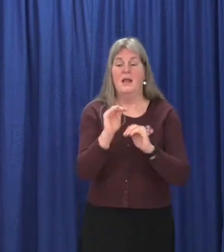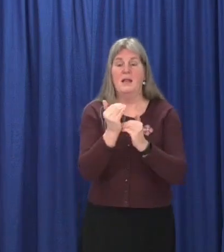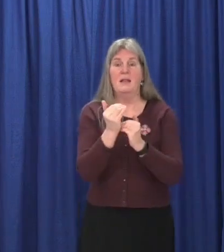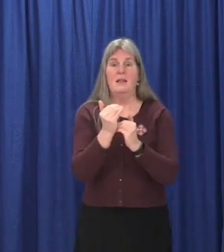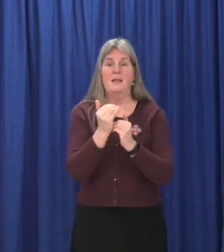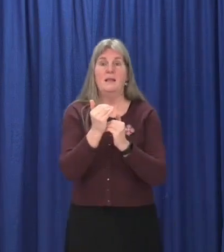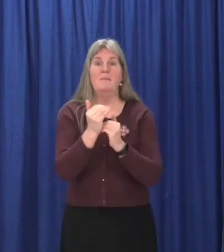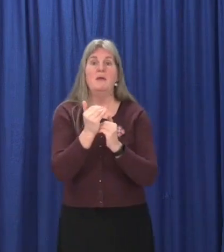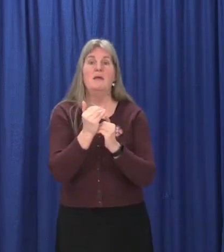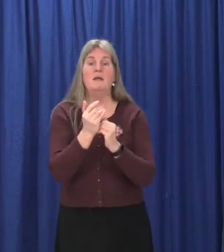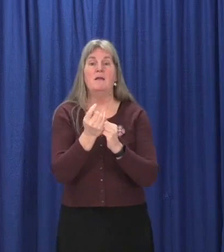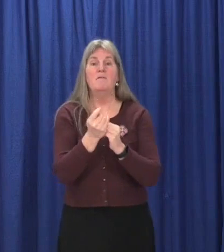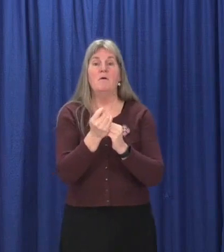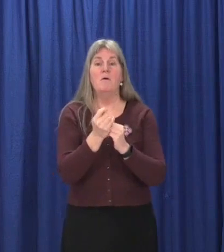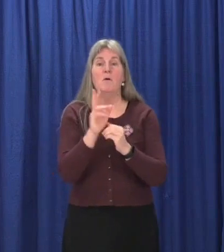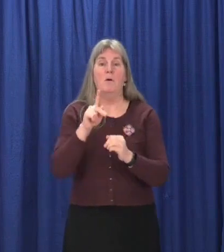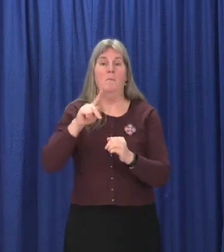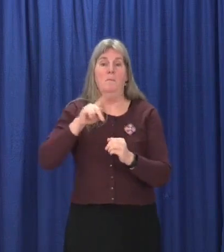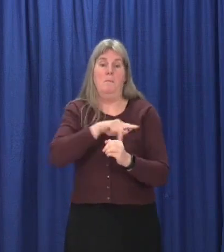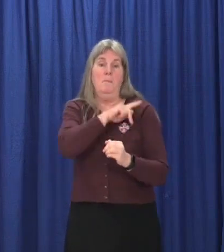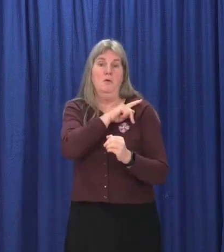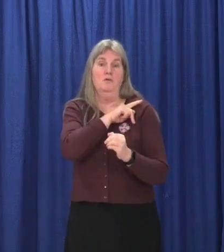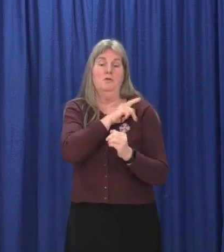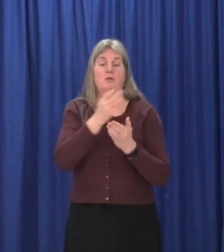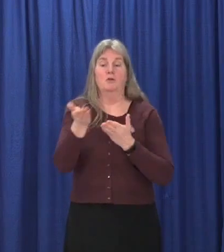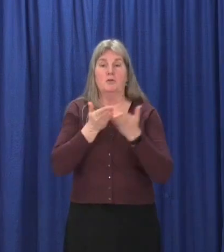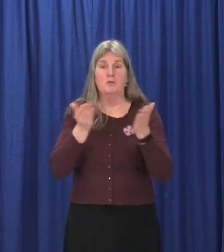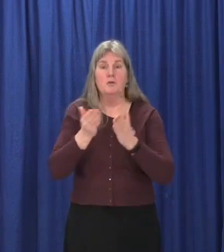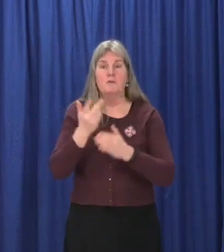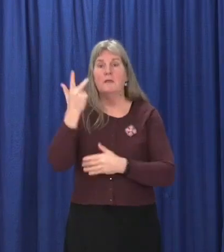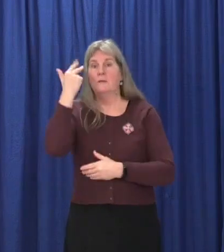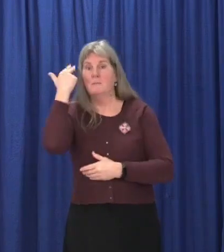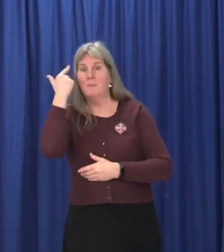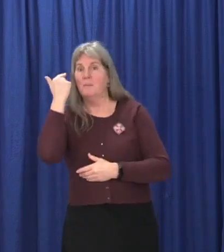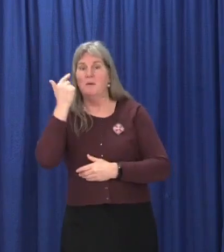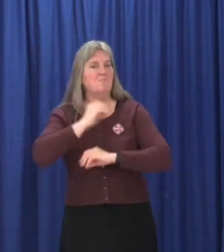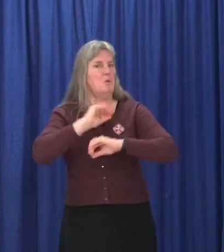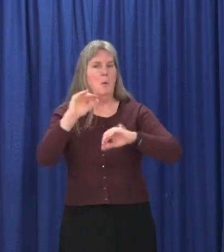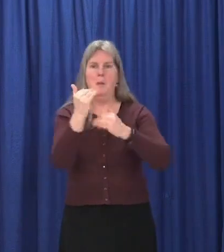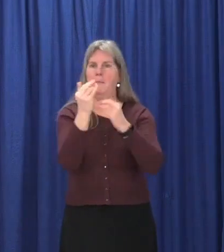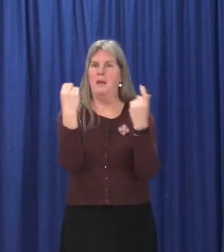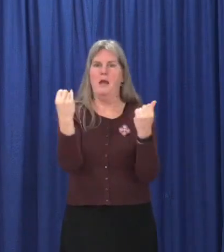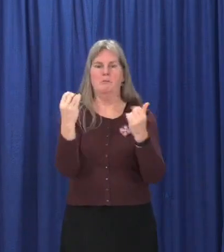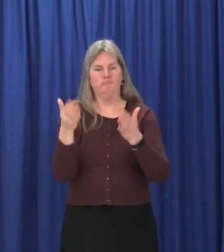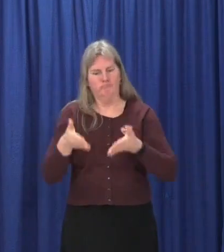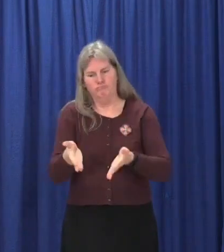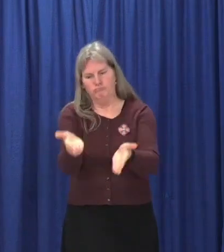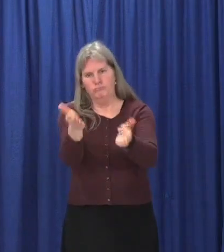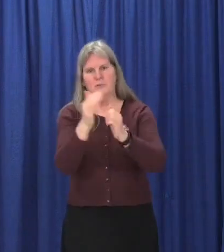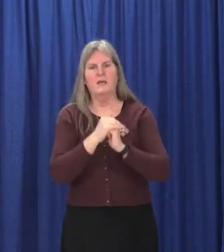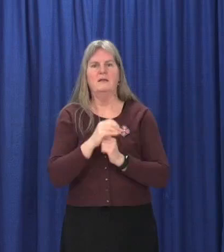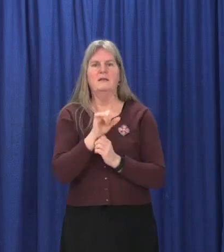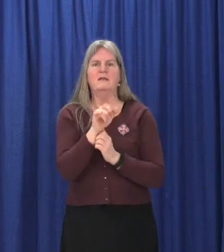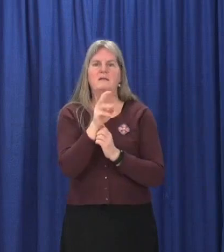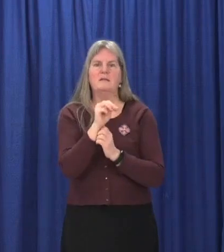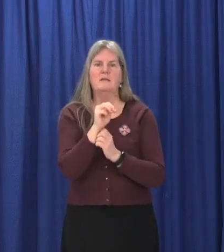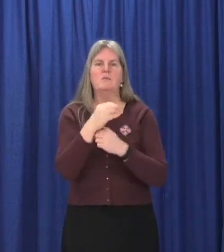for personal services such as hair and salons. Steam rooms, public saunas and hot springs